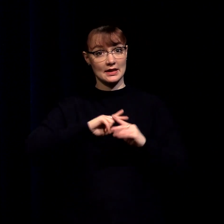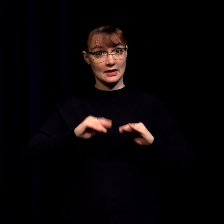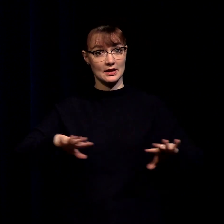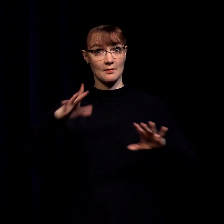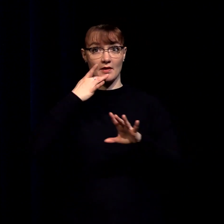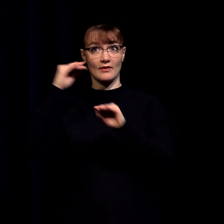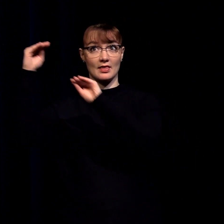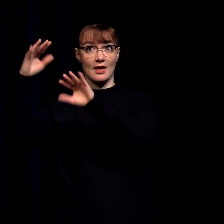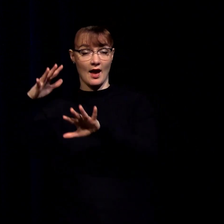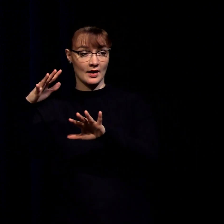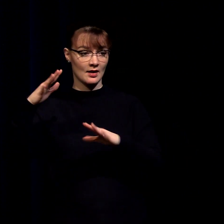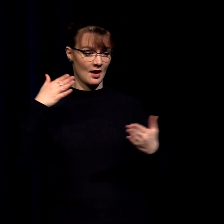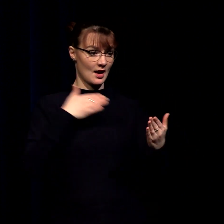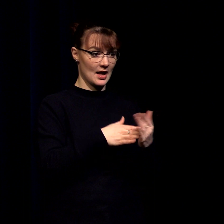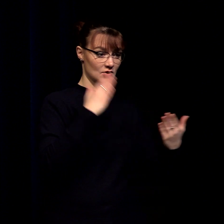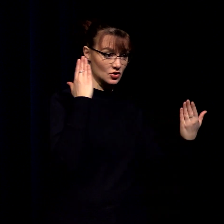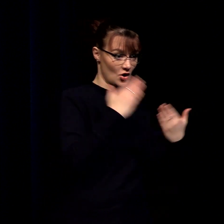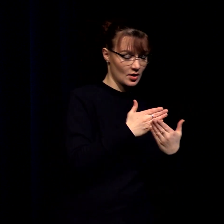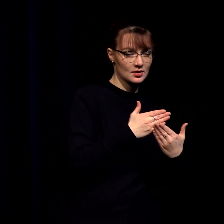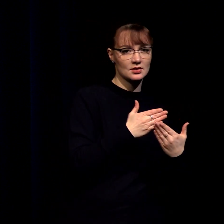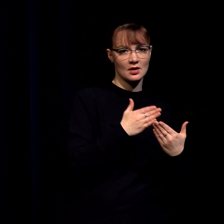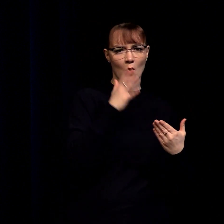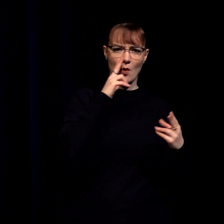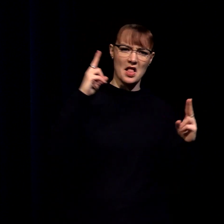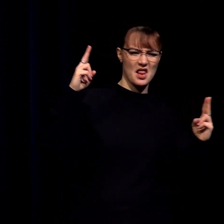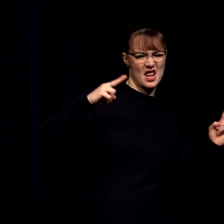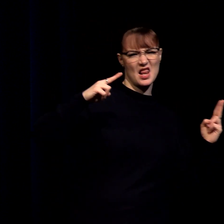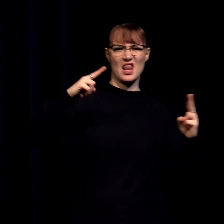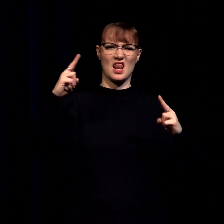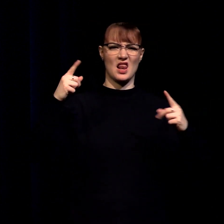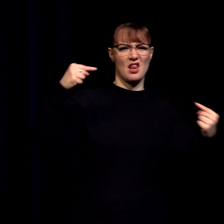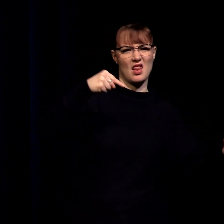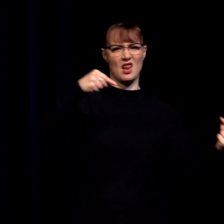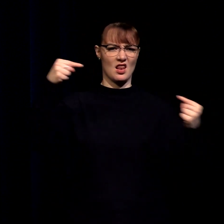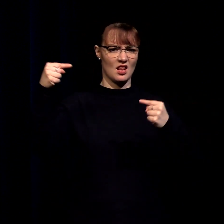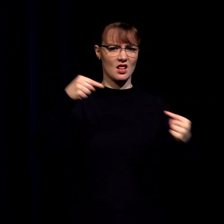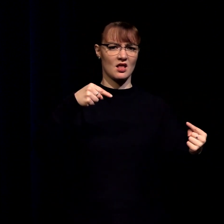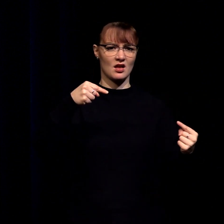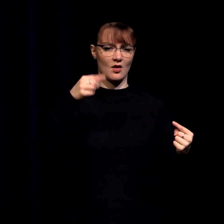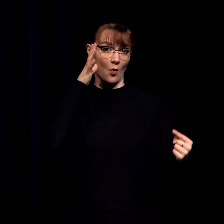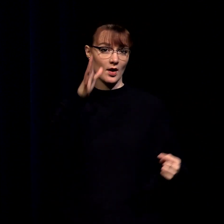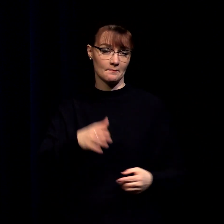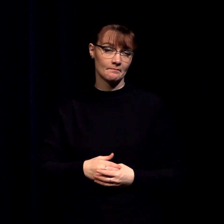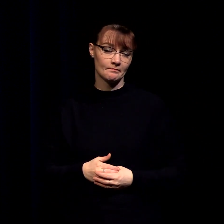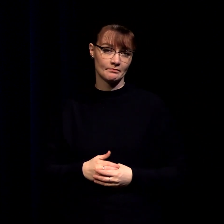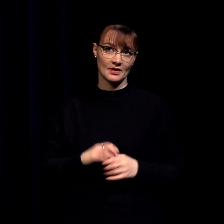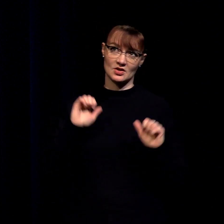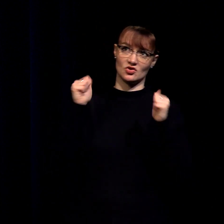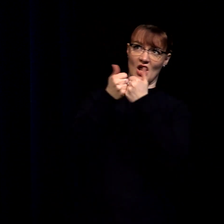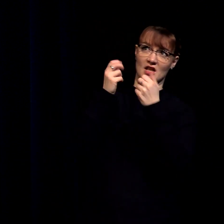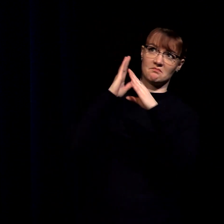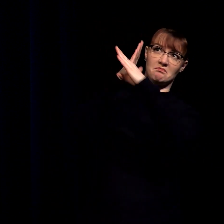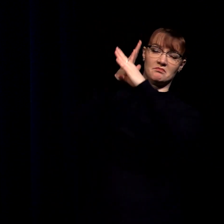against the kingdom of darkness, there will be a retaliation. And I know and for some of us, this begins to create almost a level